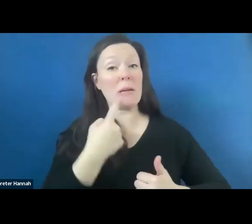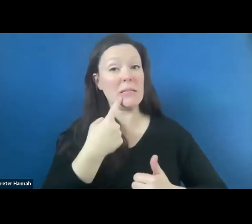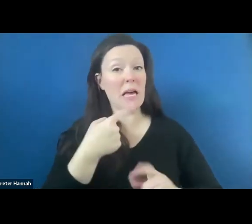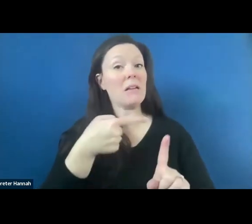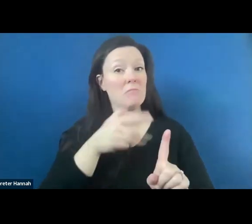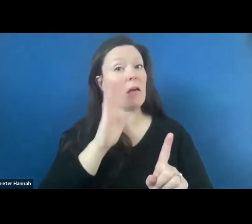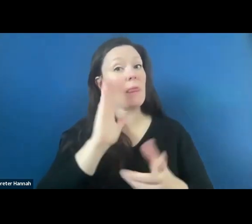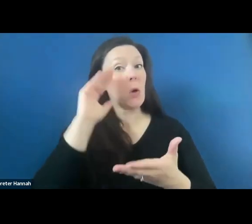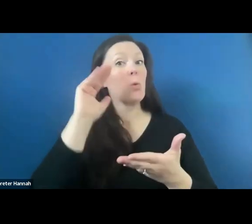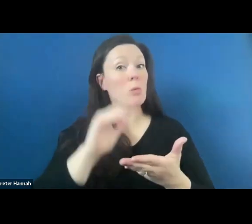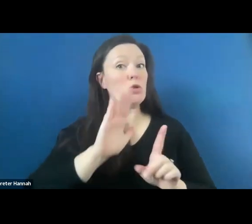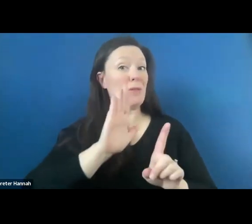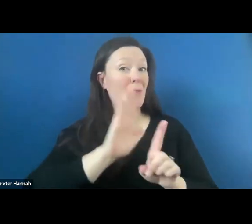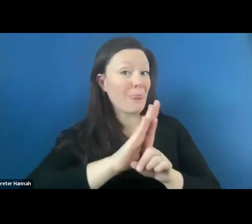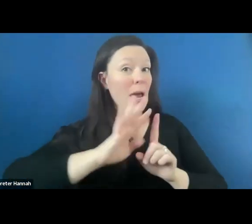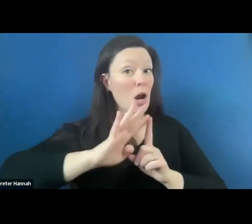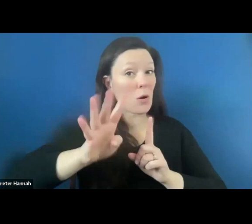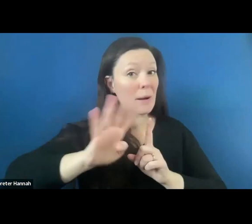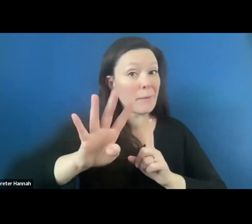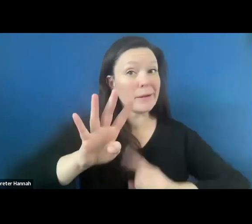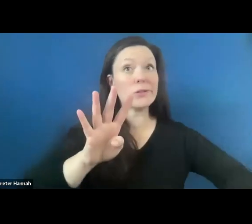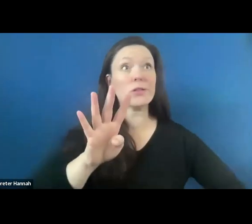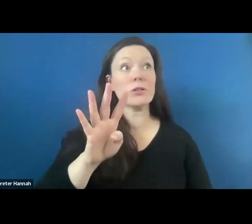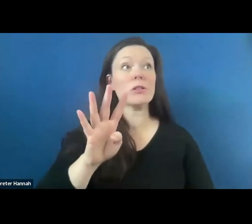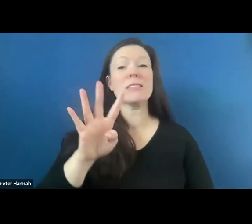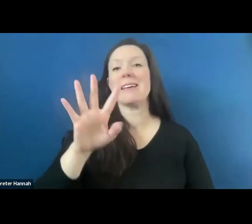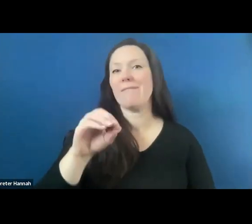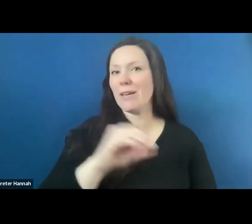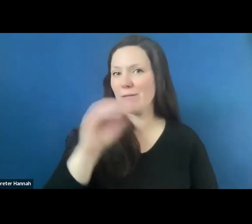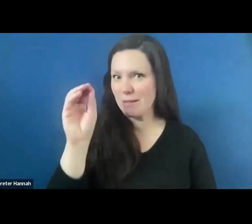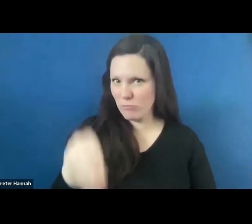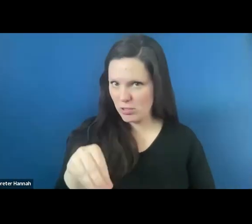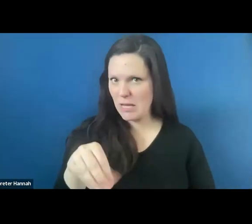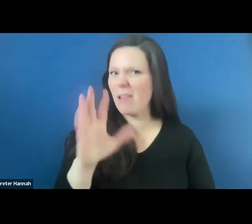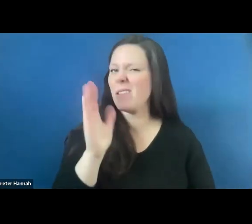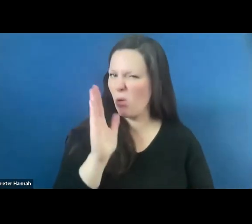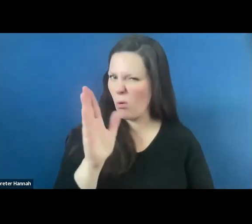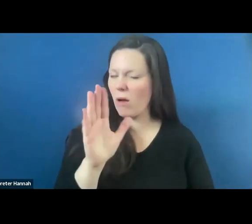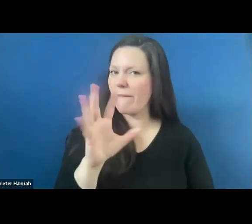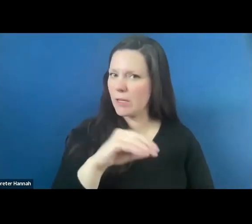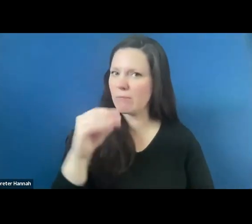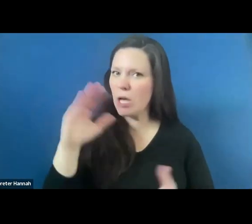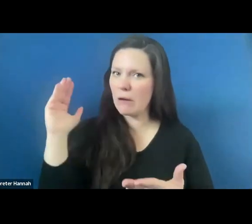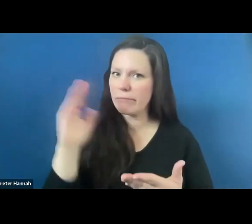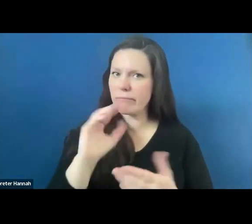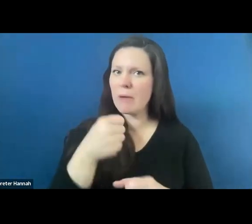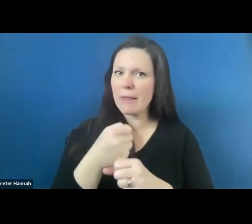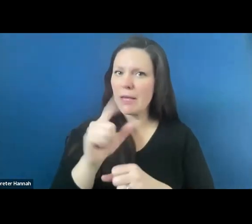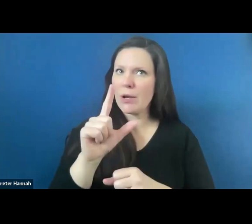its emissions by 50% in by 2020 -- I'm sorry, 2030.